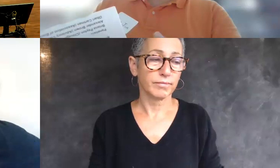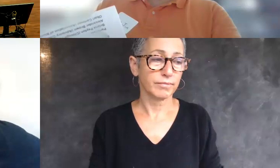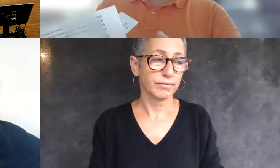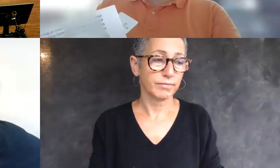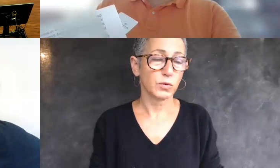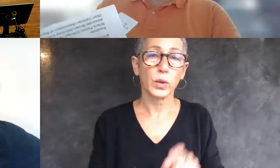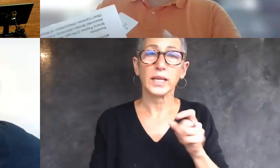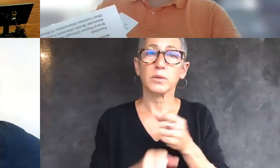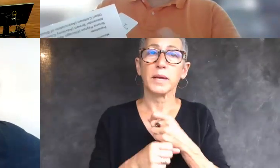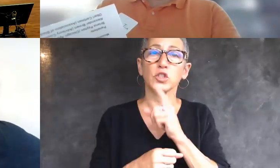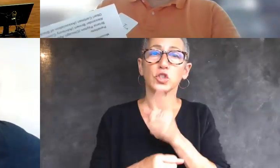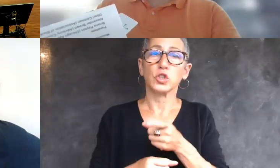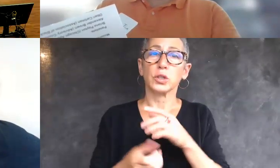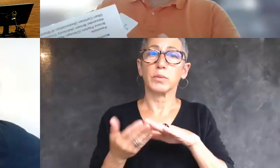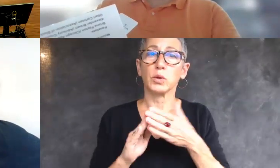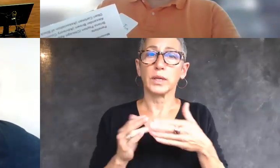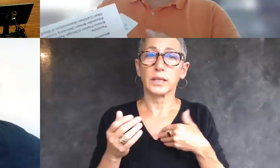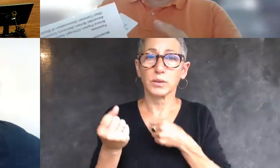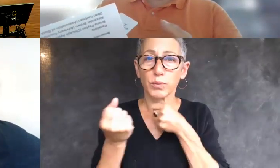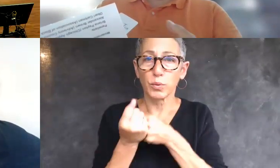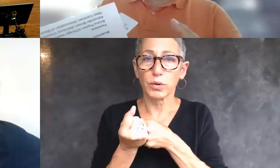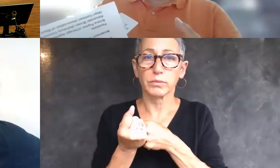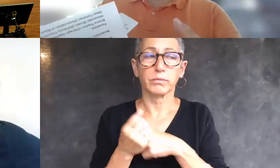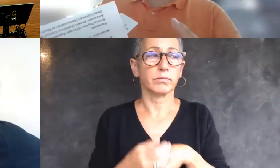have the supports policy wise as well as our own individual